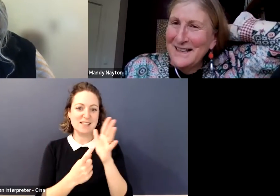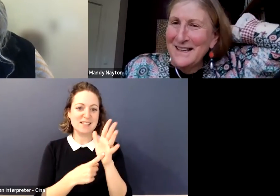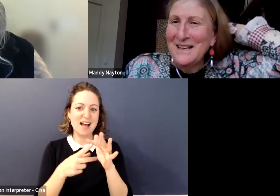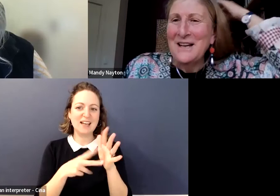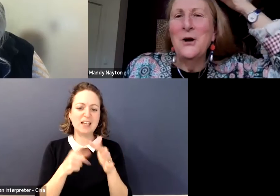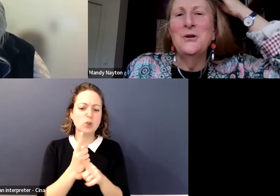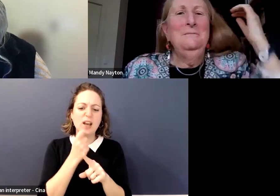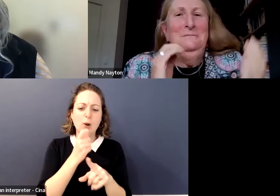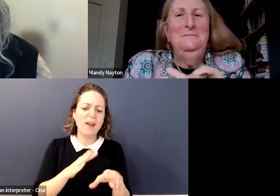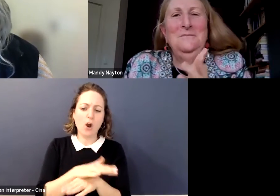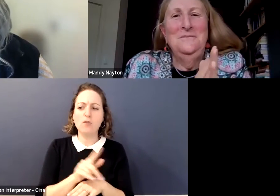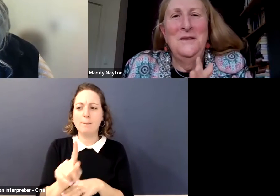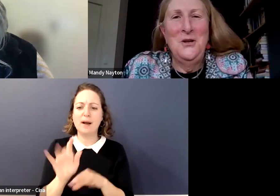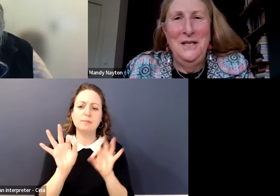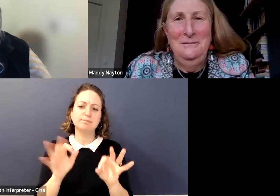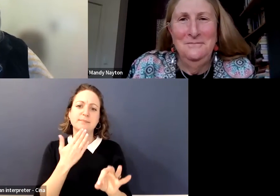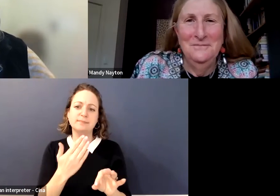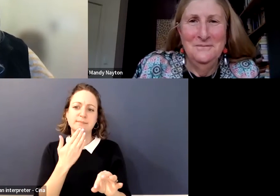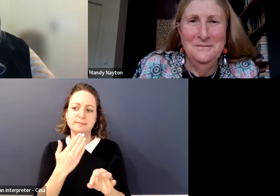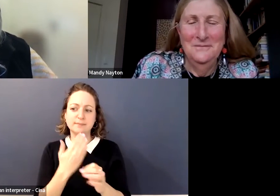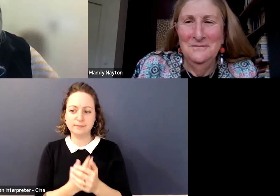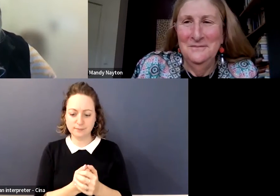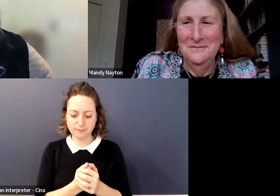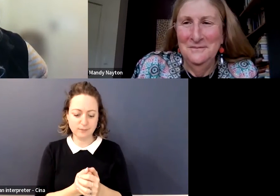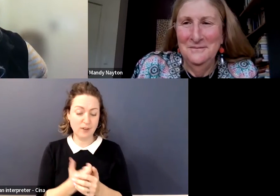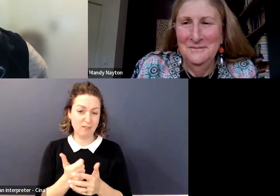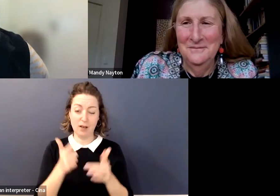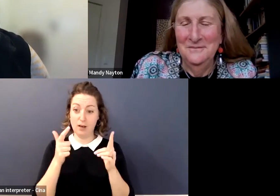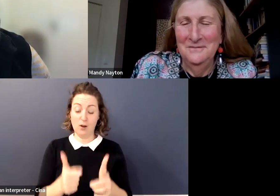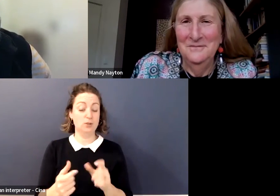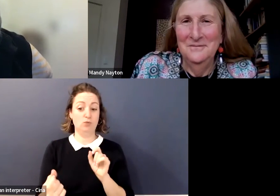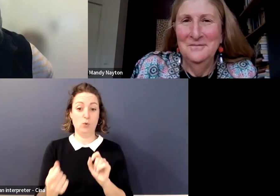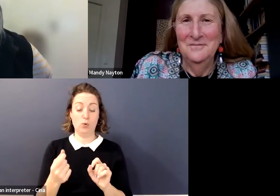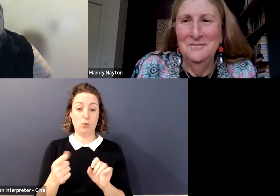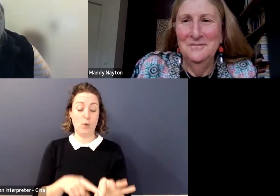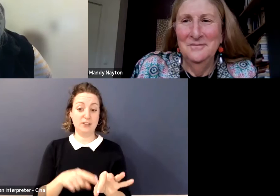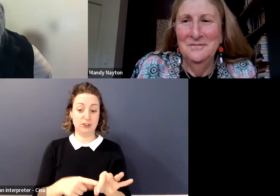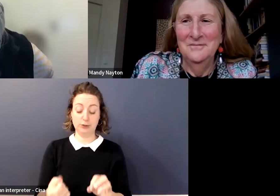Mandy, but thank you so much. We've had a huge amount of questions and we're not going to get